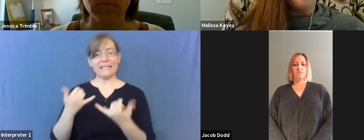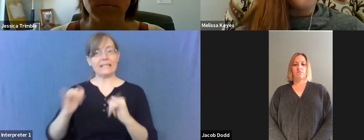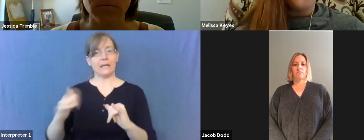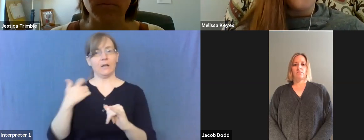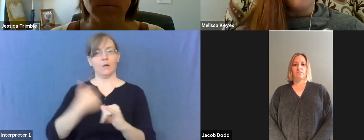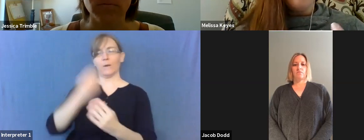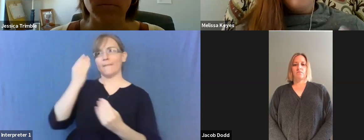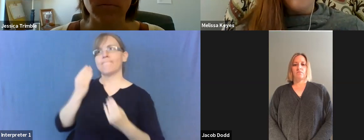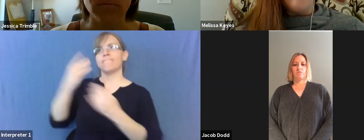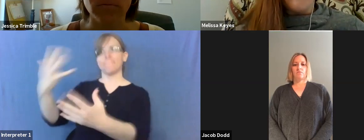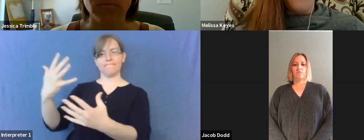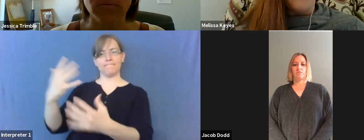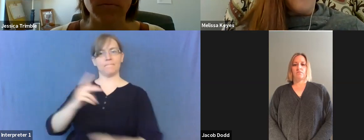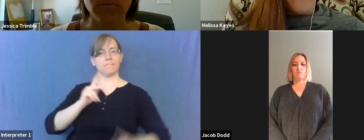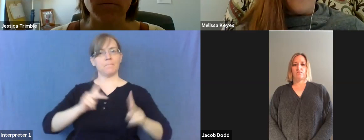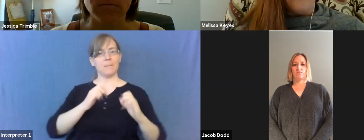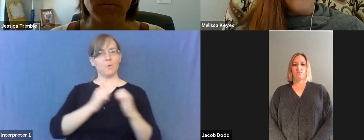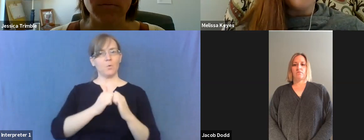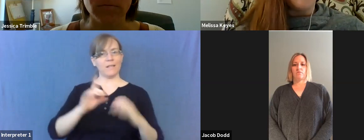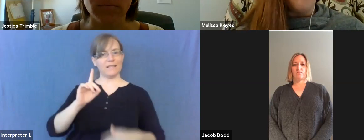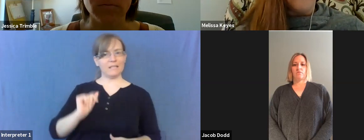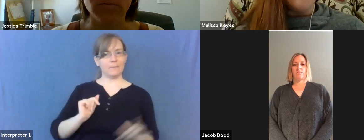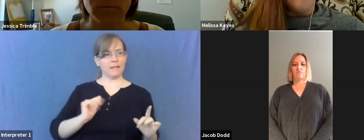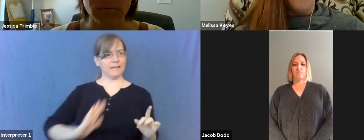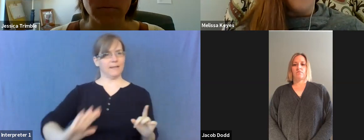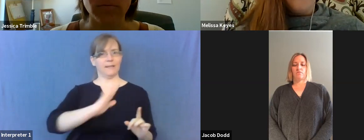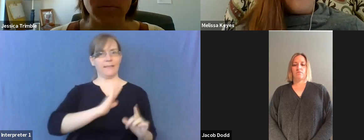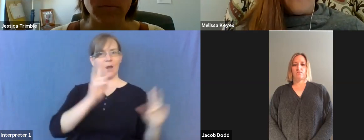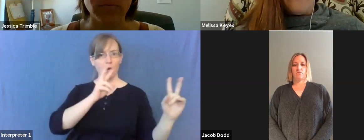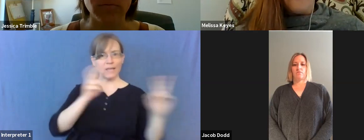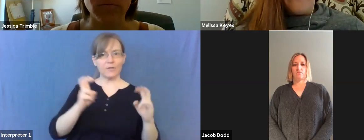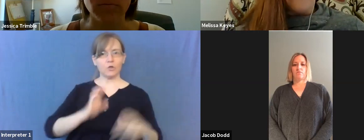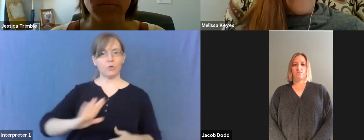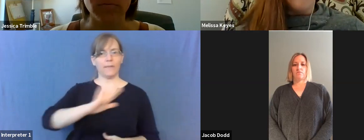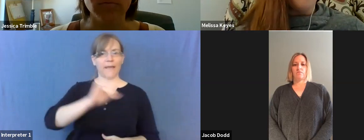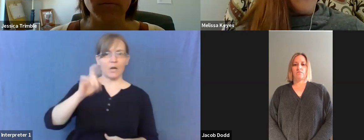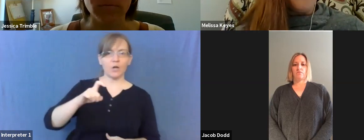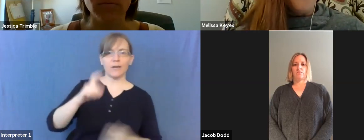and make sure they're being heard and that their issues are being considered and acted upon.